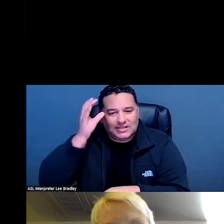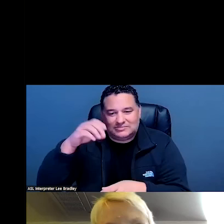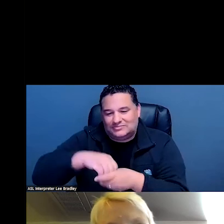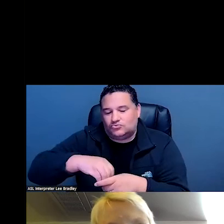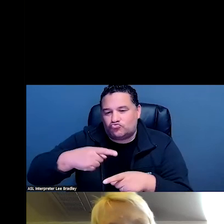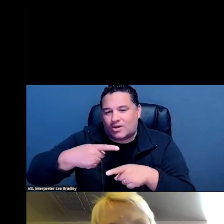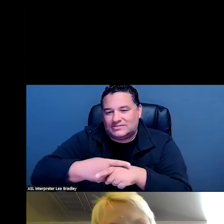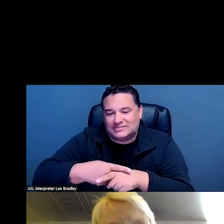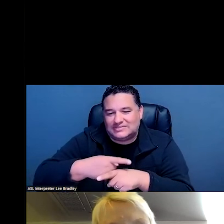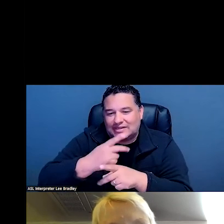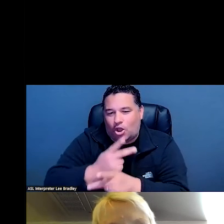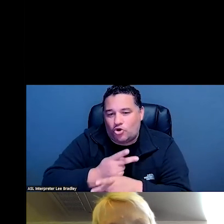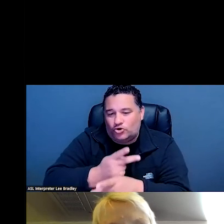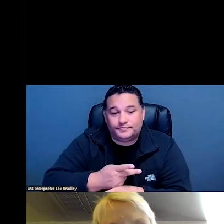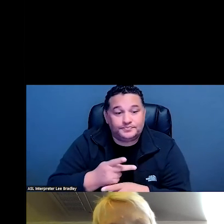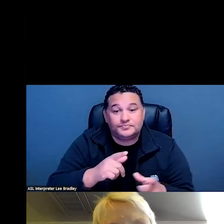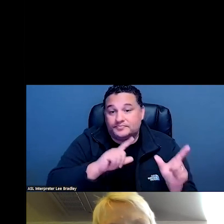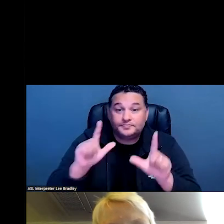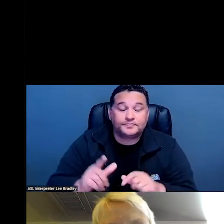, INTEGRATING MEDICATION AND RECOVERY CONCEPTS IN